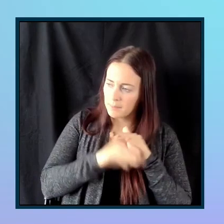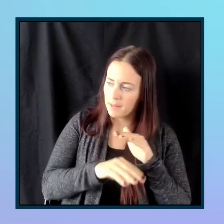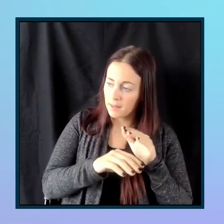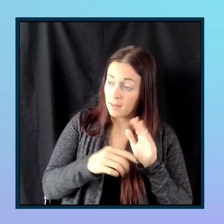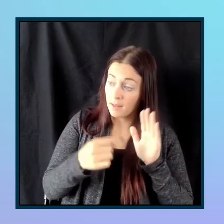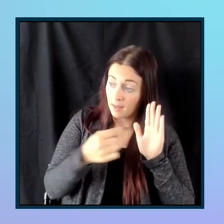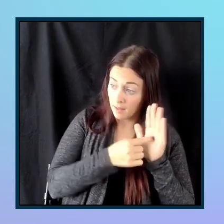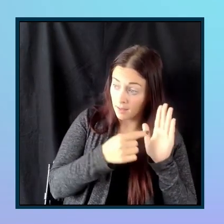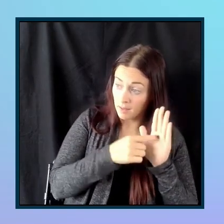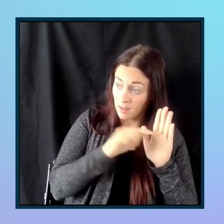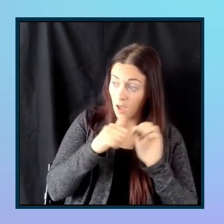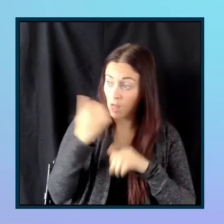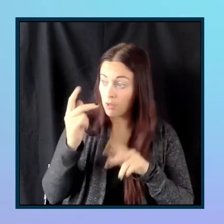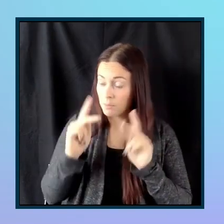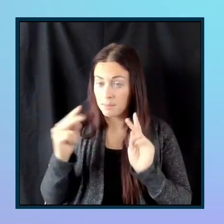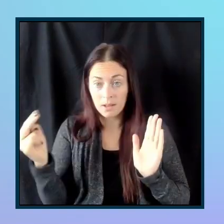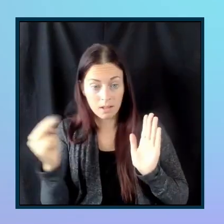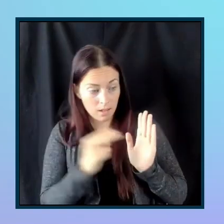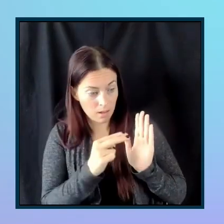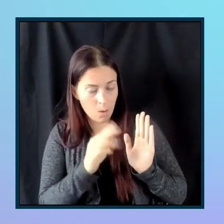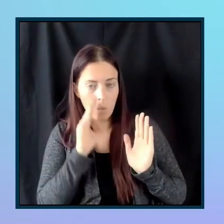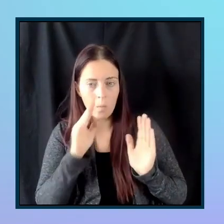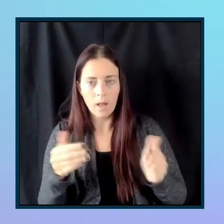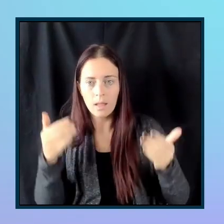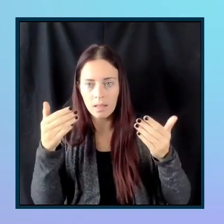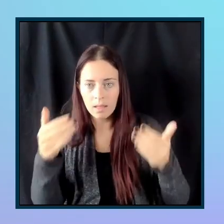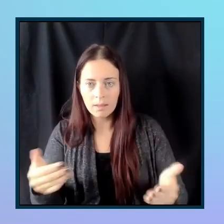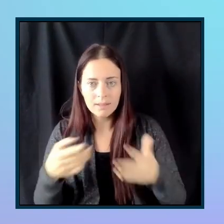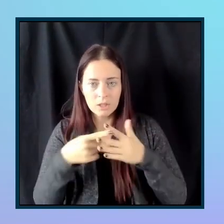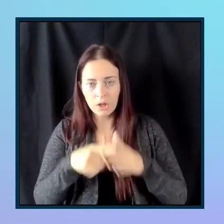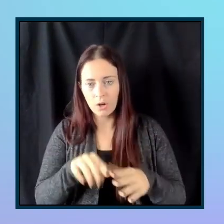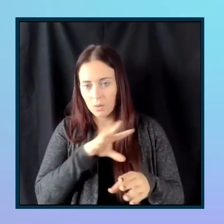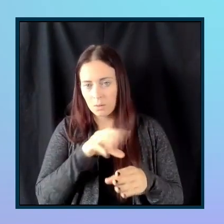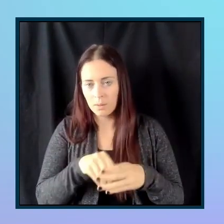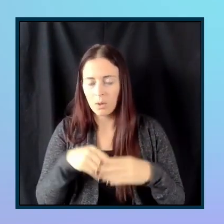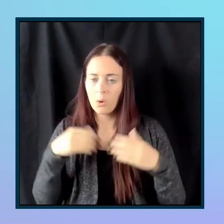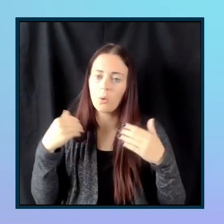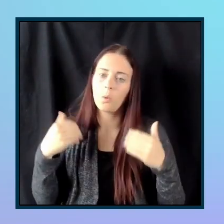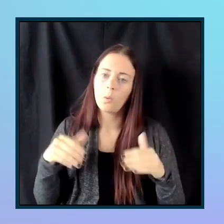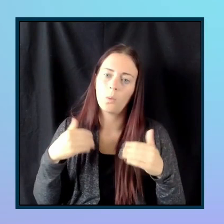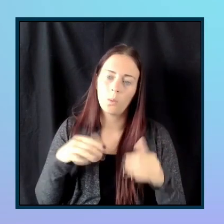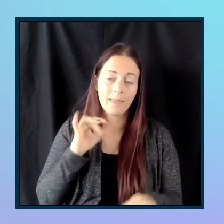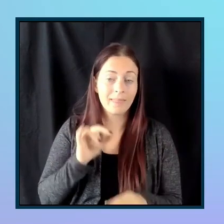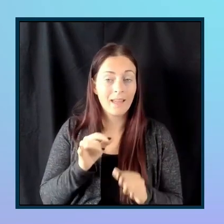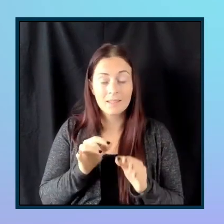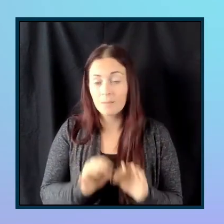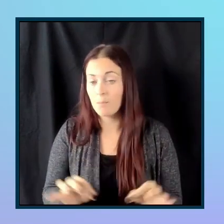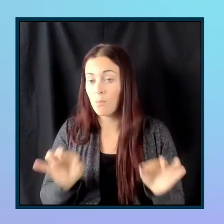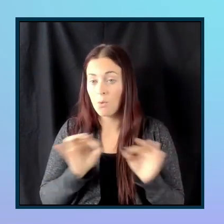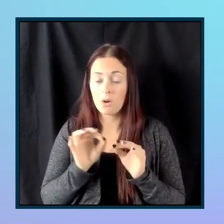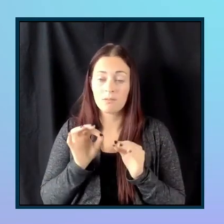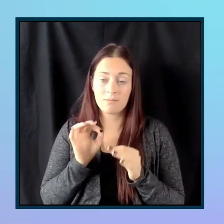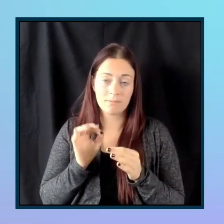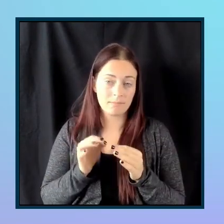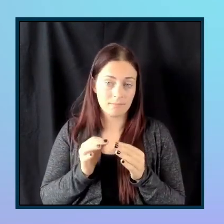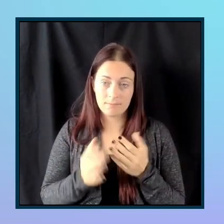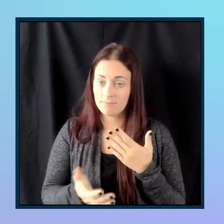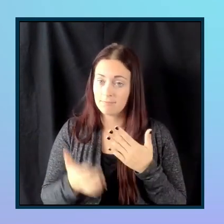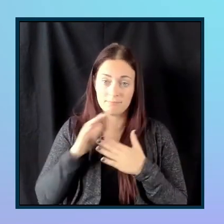Yeah. This is important, and this to me is the crux of the work. Like, yes, it's important to build products